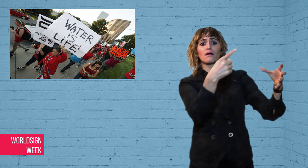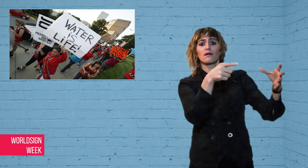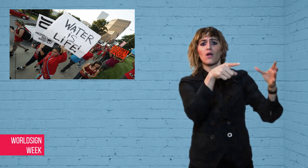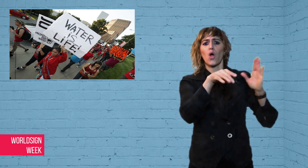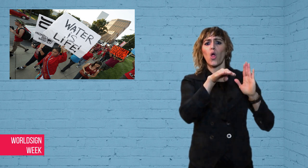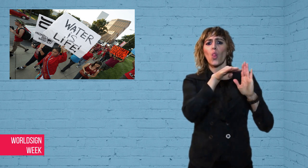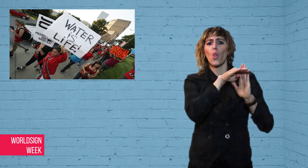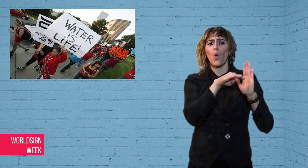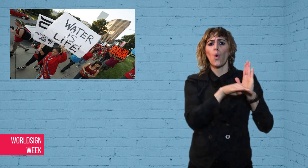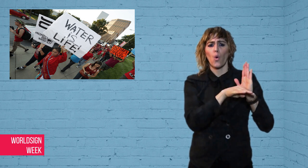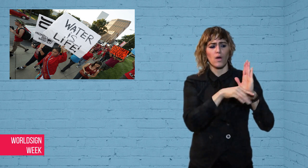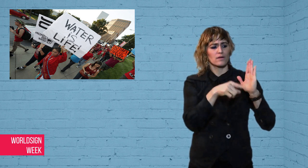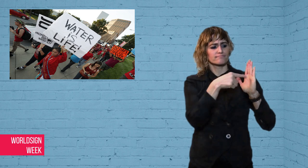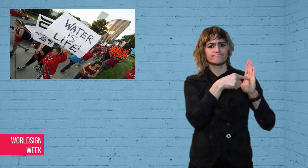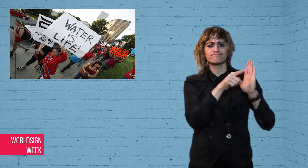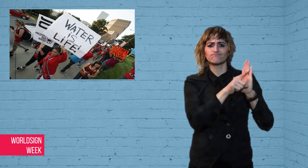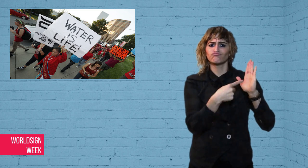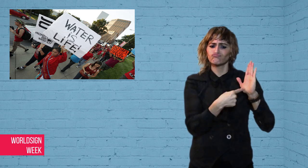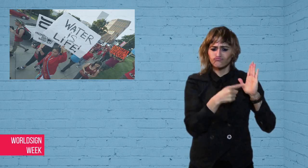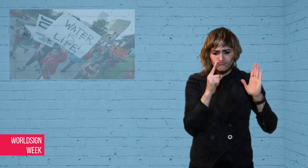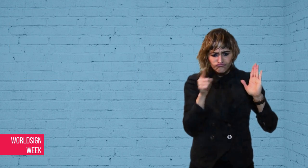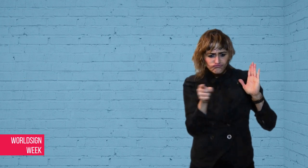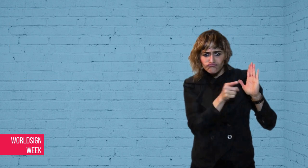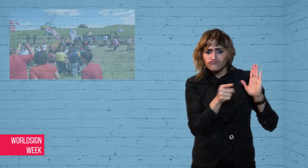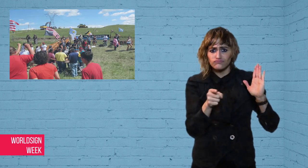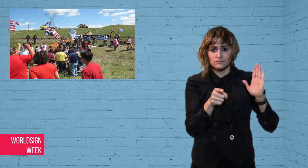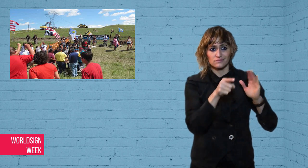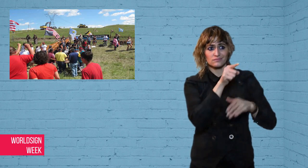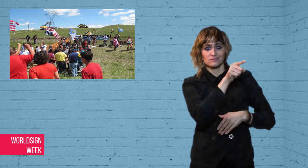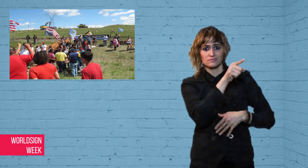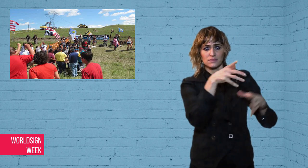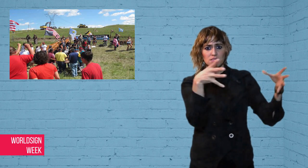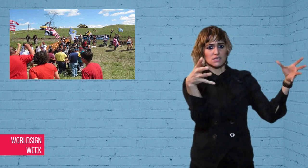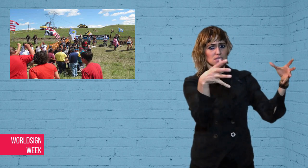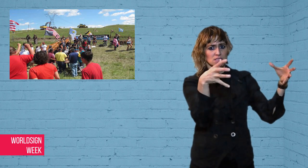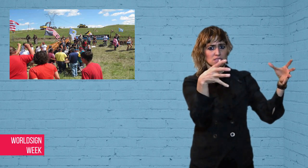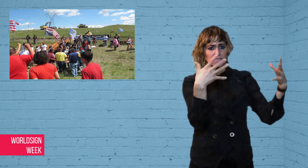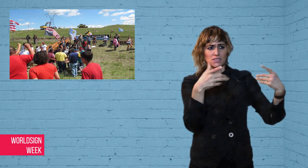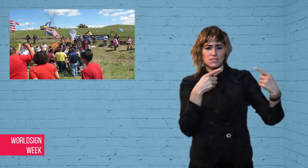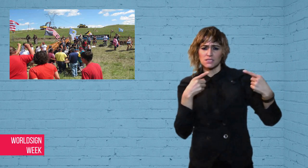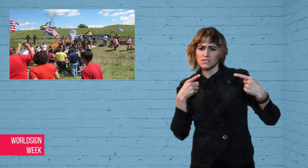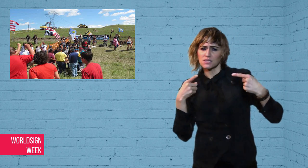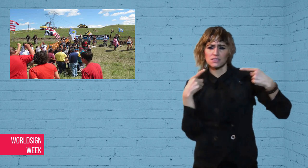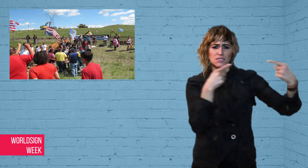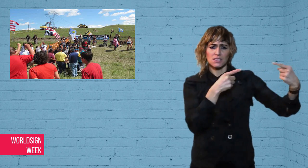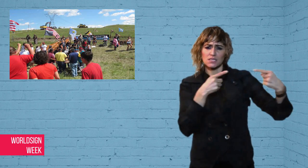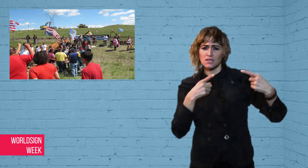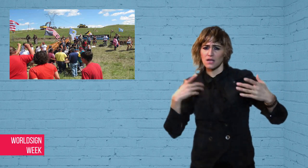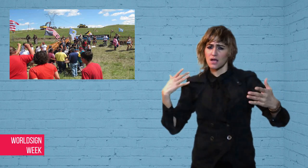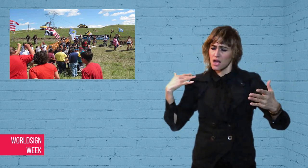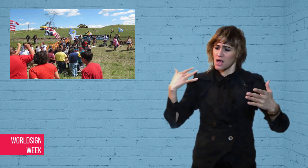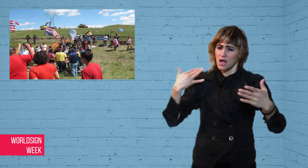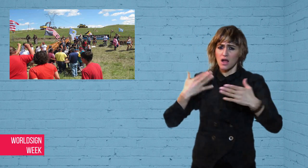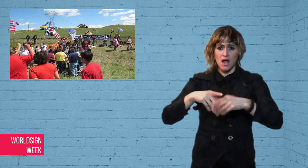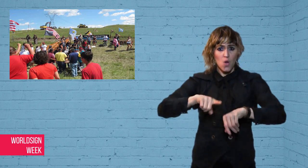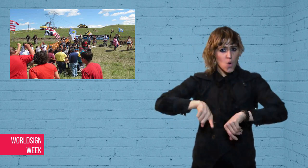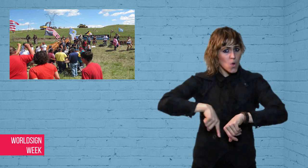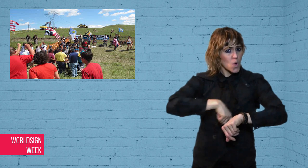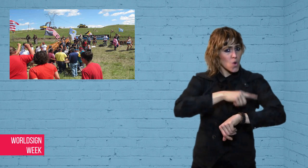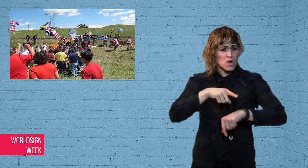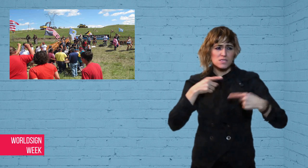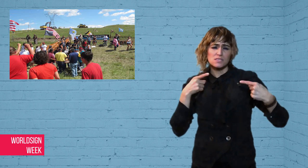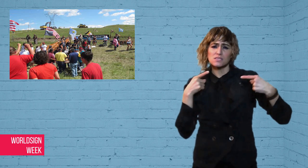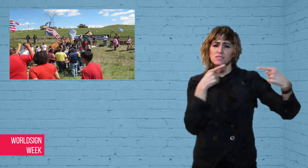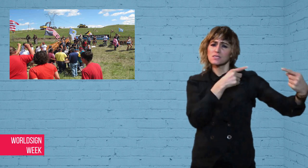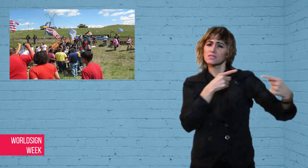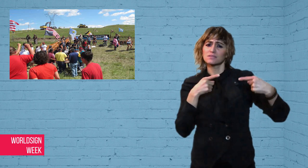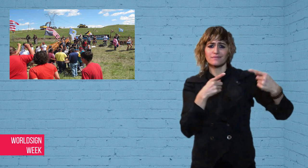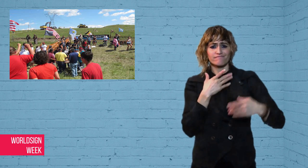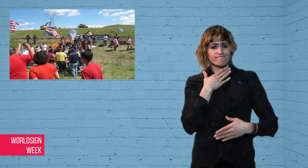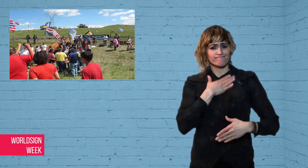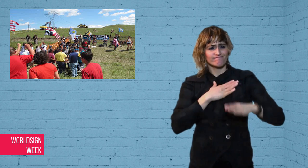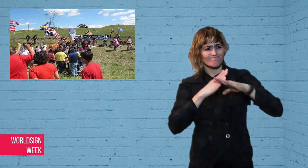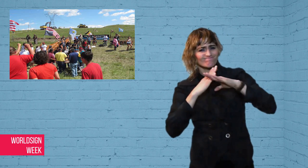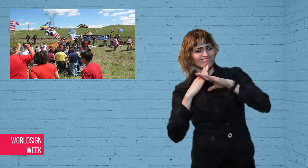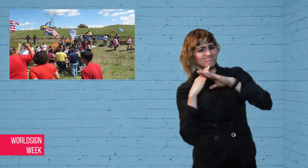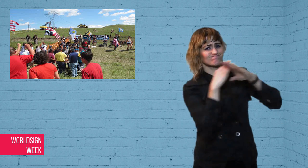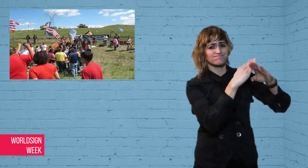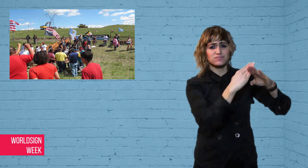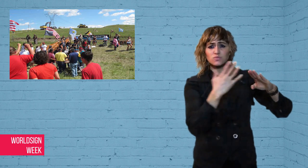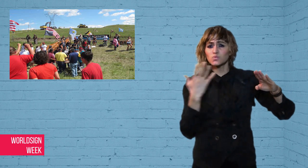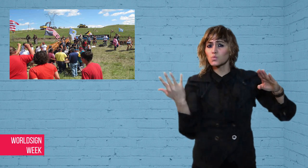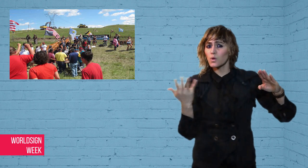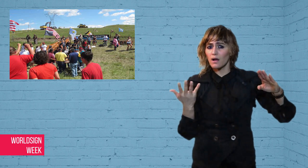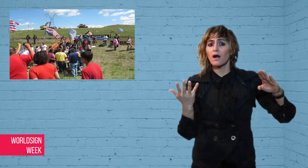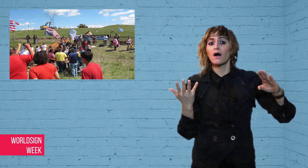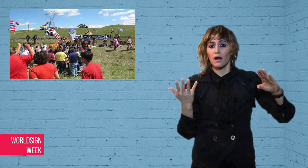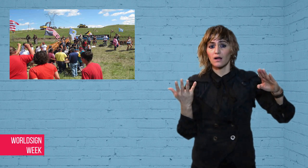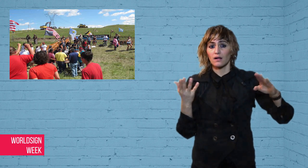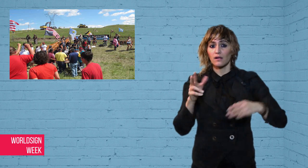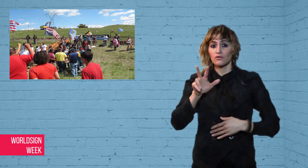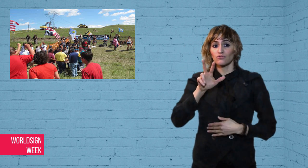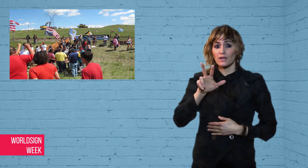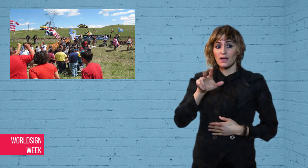a long battle with a oil company and law enforcement